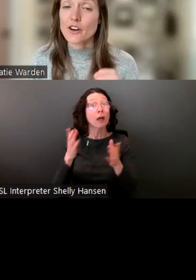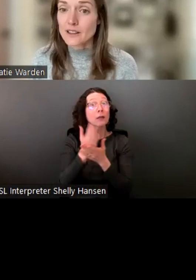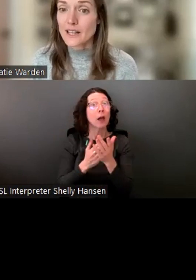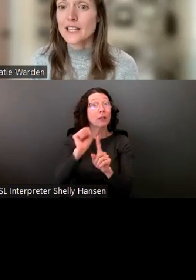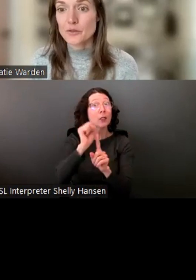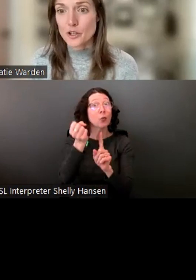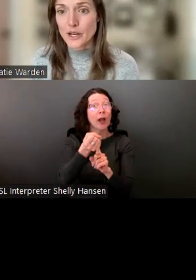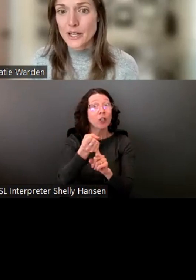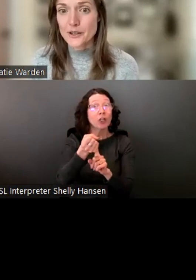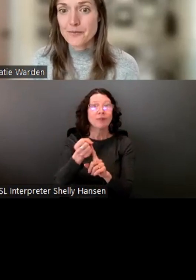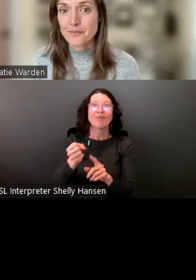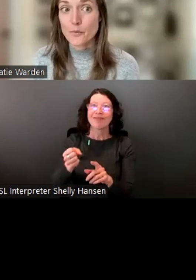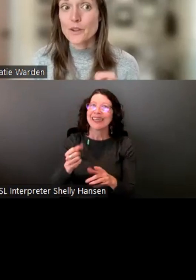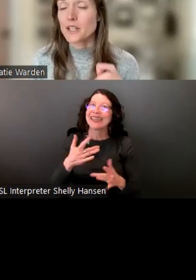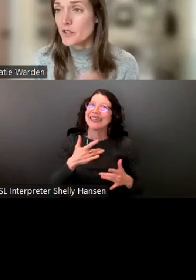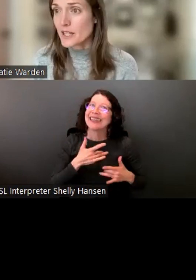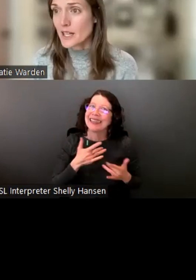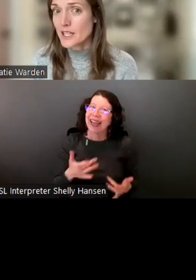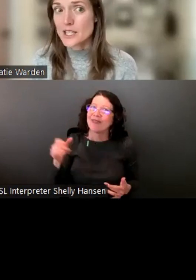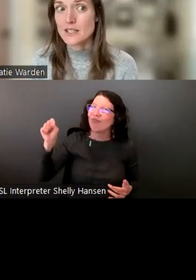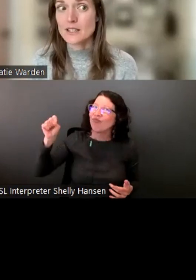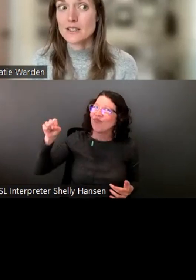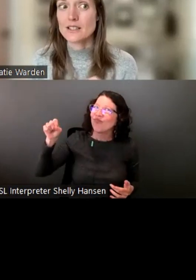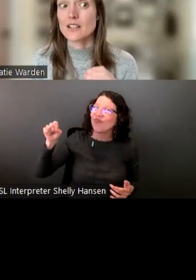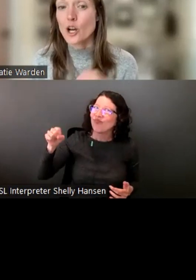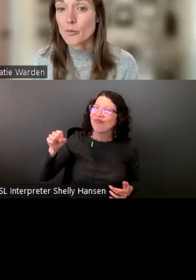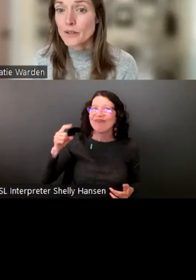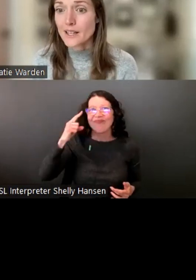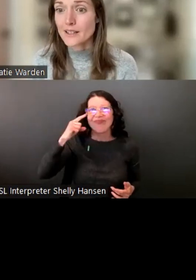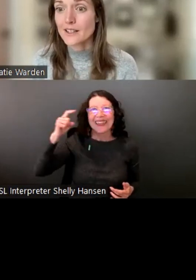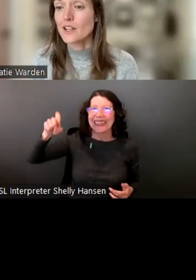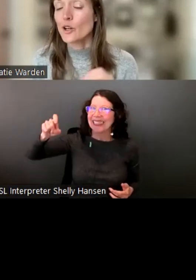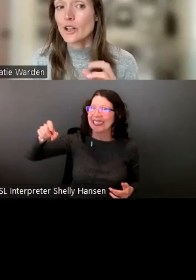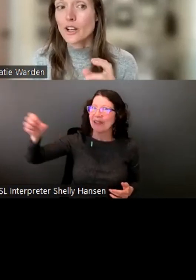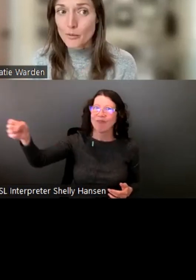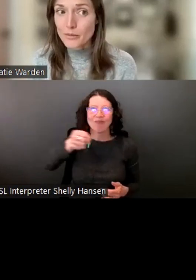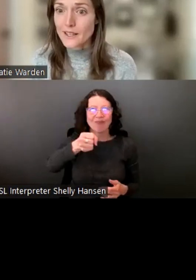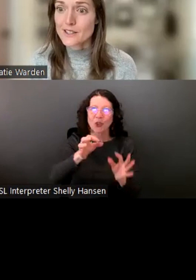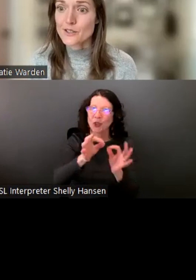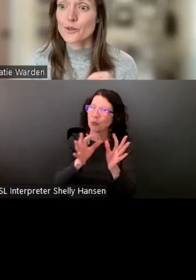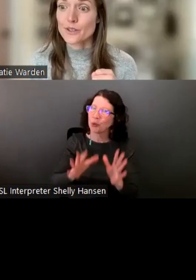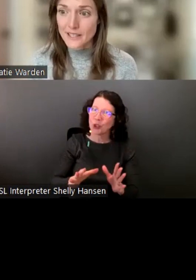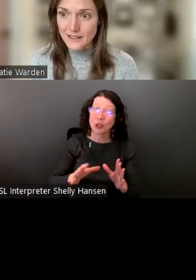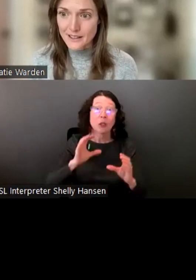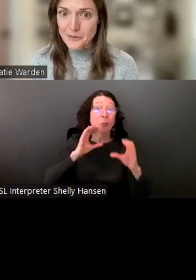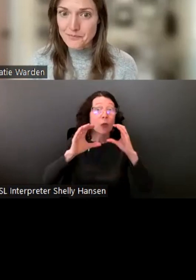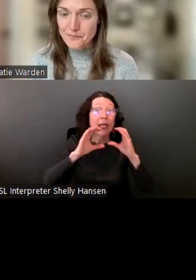are likely required when the communication is complicated, complex, or lengthy.